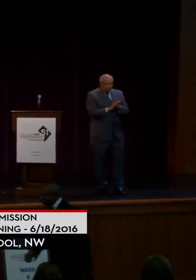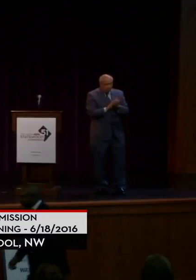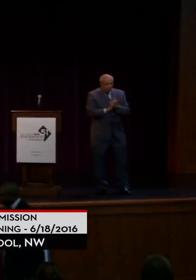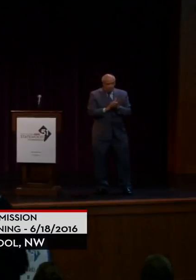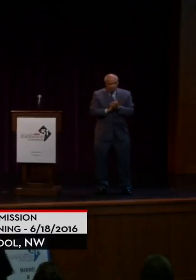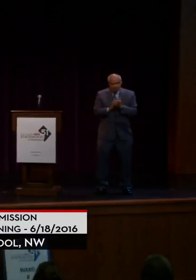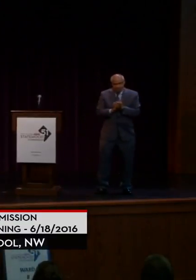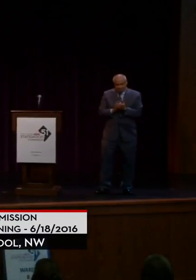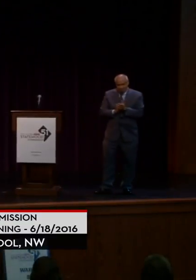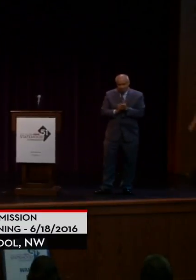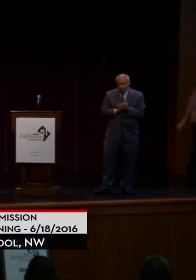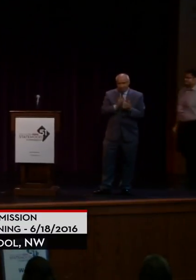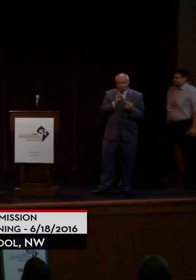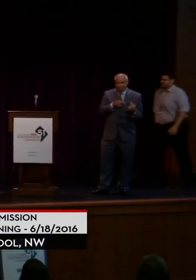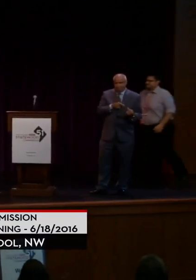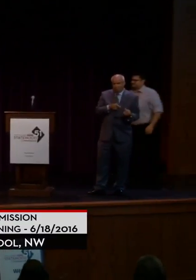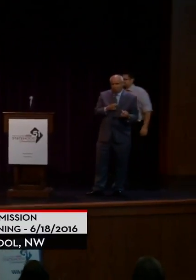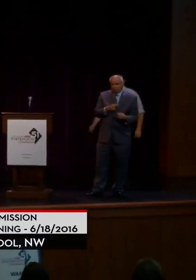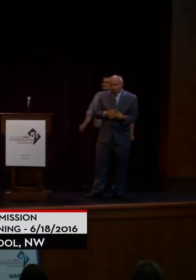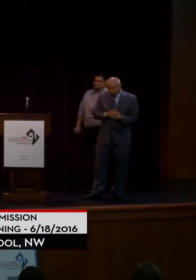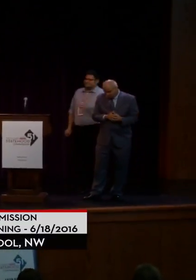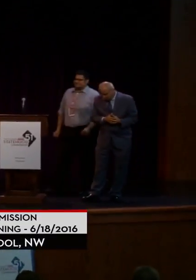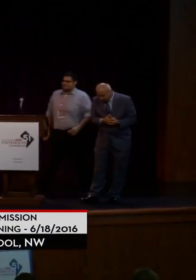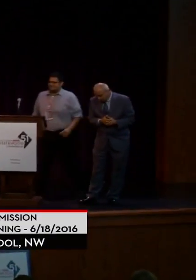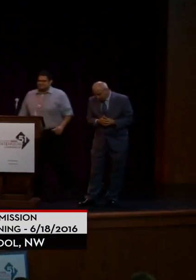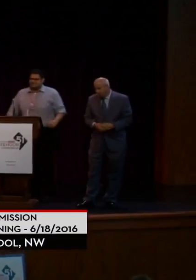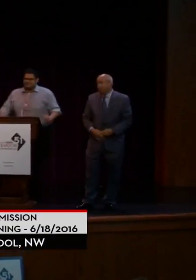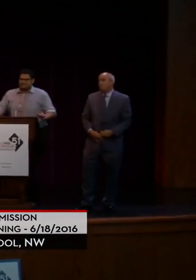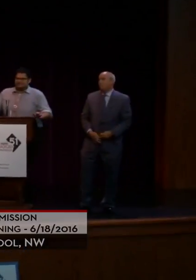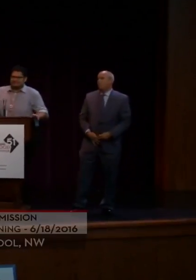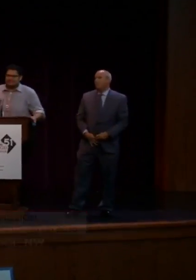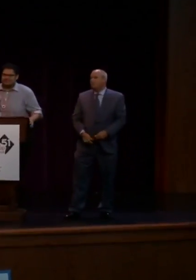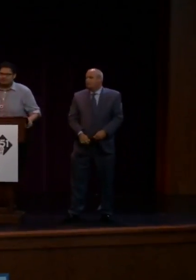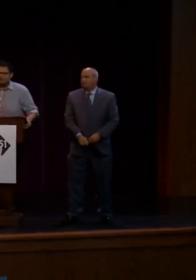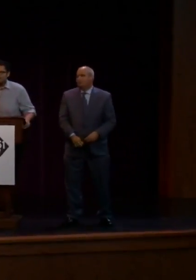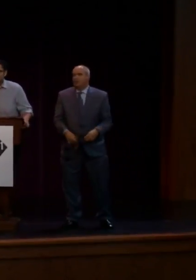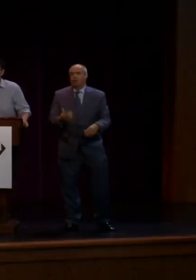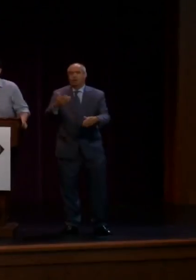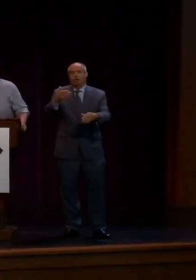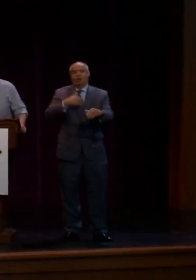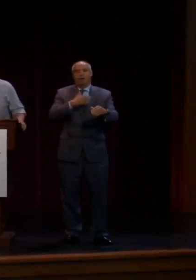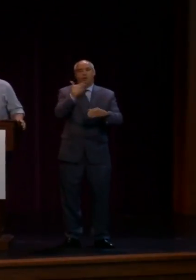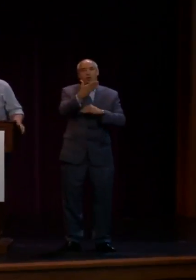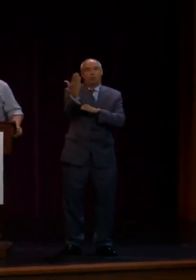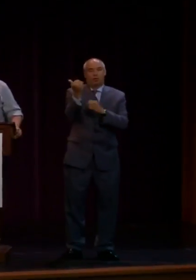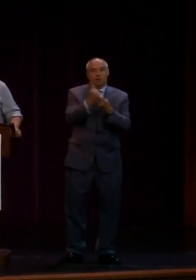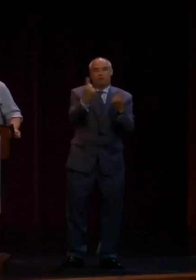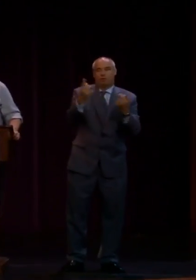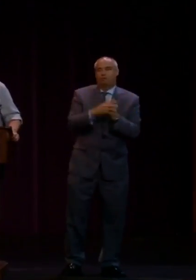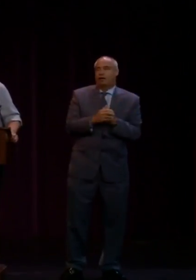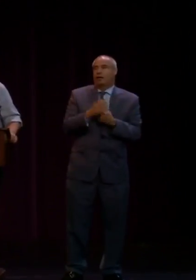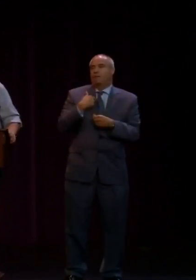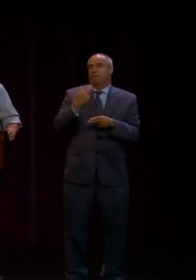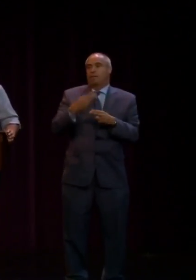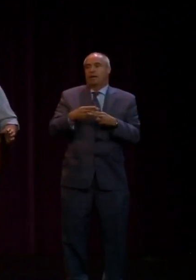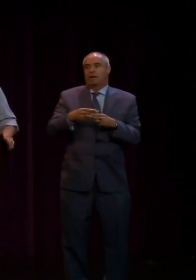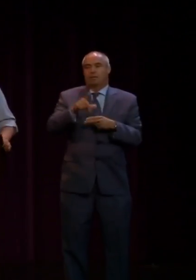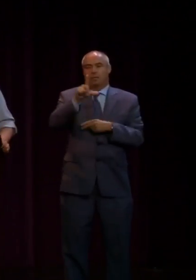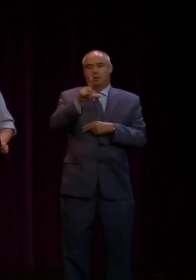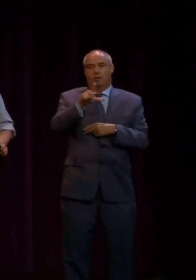WELL, GOOD MORNING, EVERYONE. MY NAME IS LUIS TORRES AND I'M